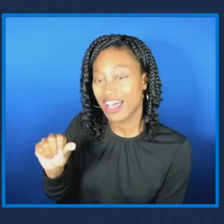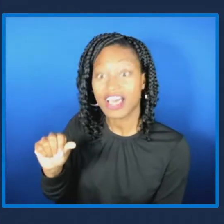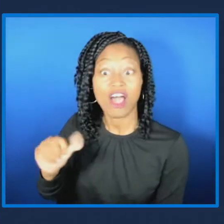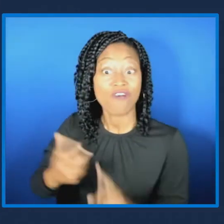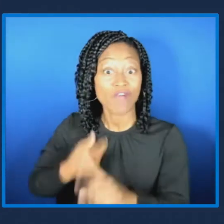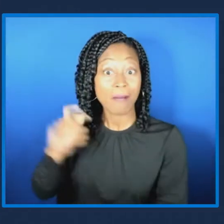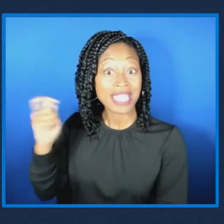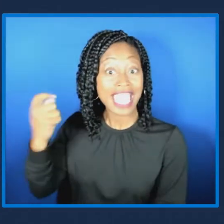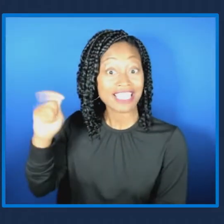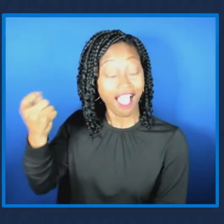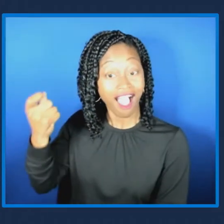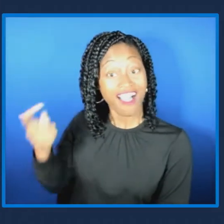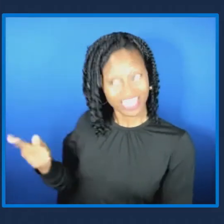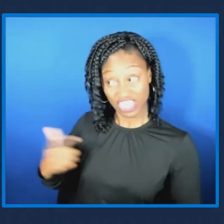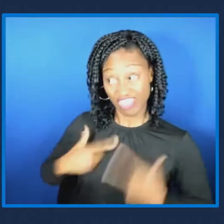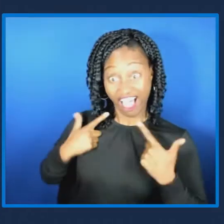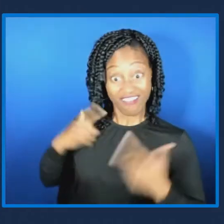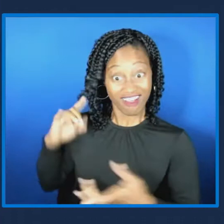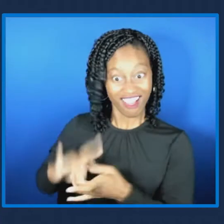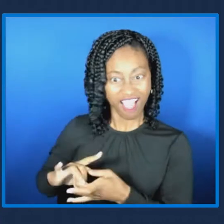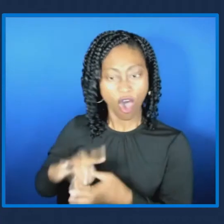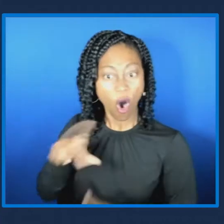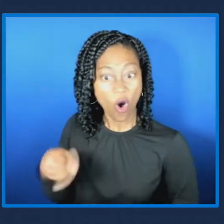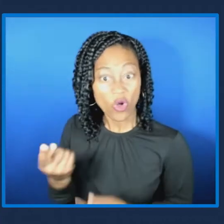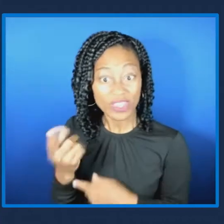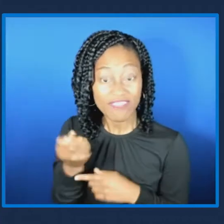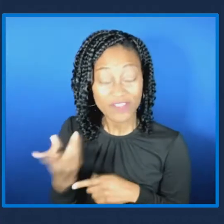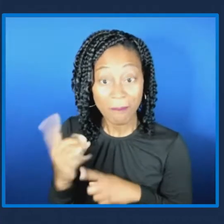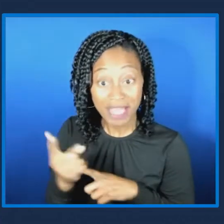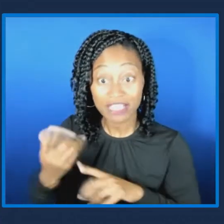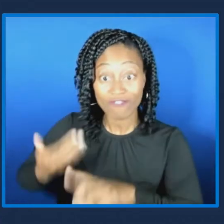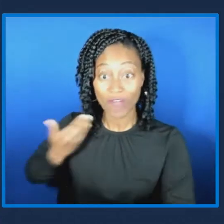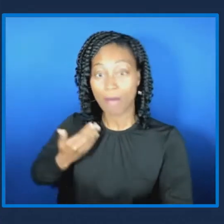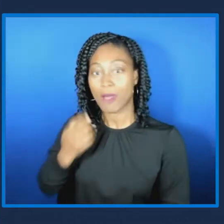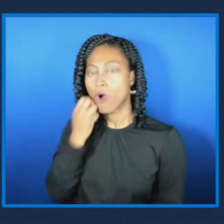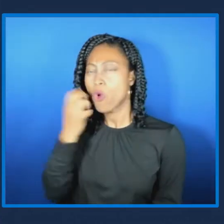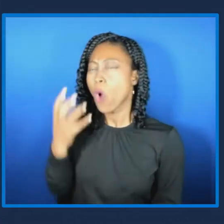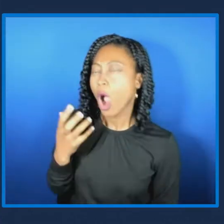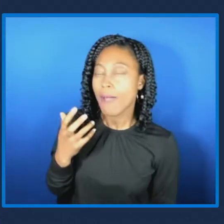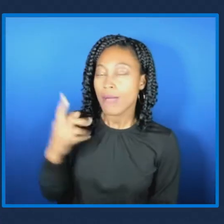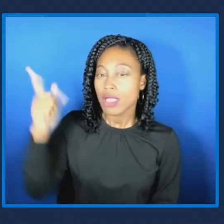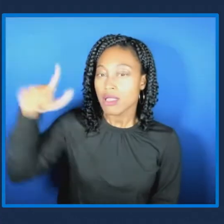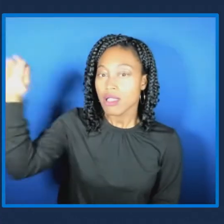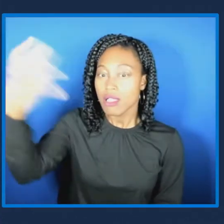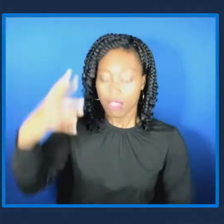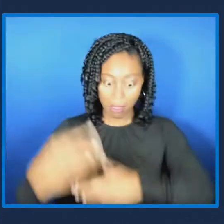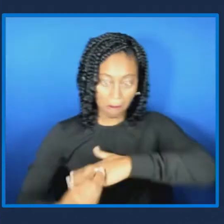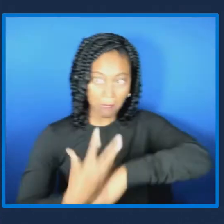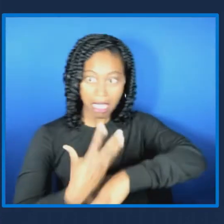where I hear she's only a few minutes away from a warm and sunny beach. So Lizzie, we are all jealous.